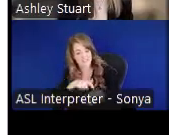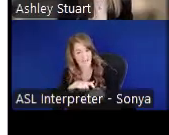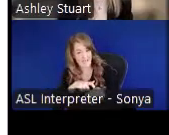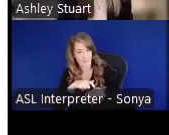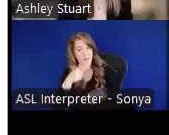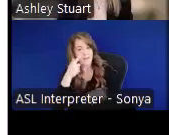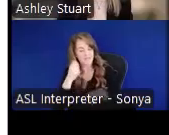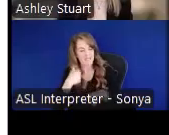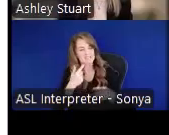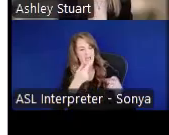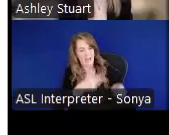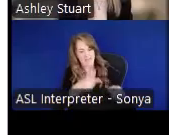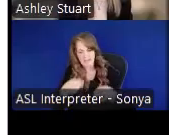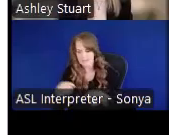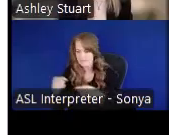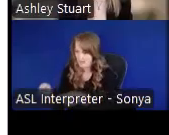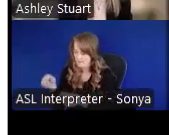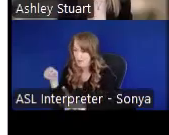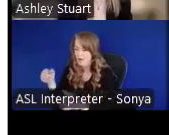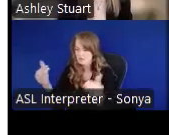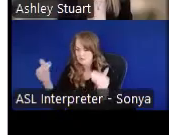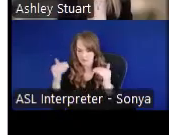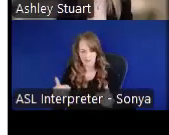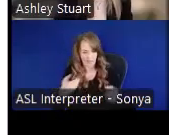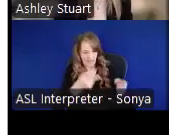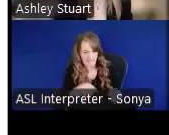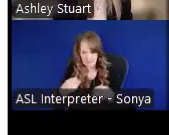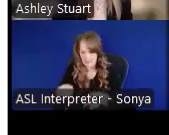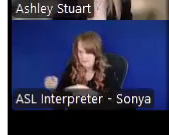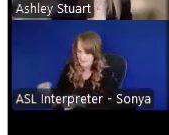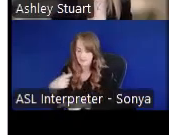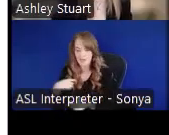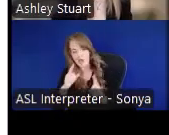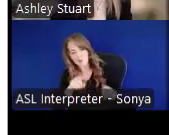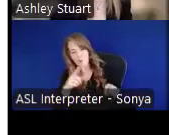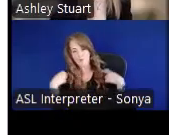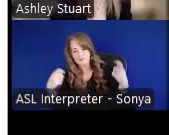positive behavior of going to the gym, I become less reliant